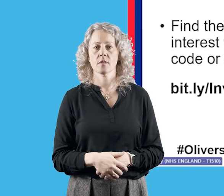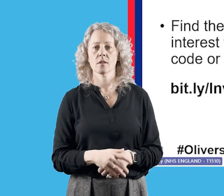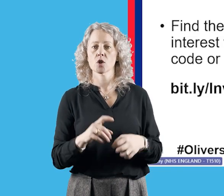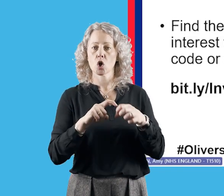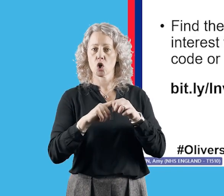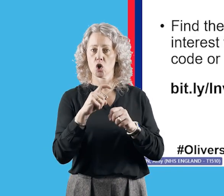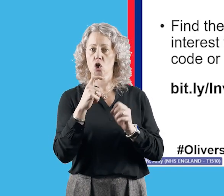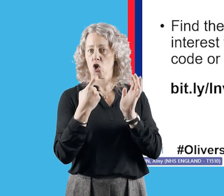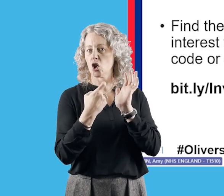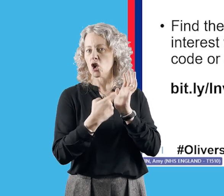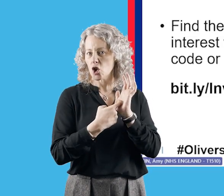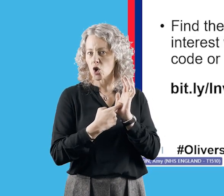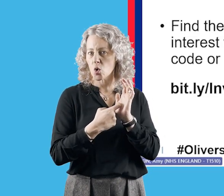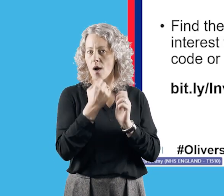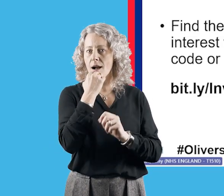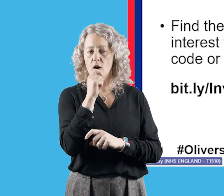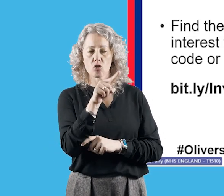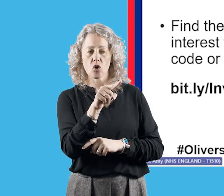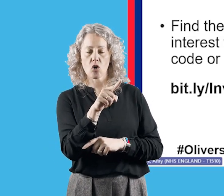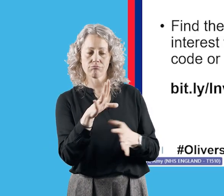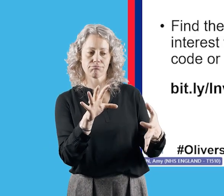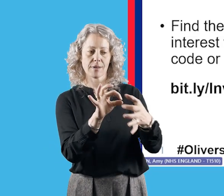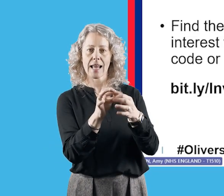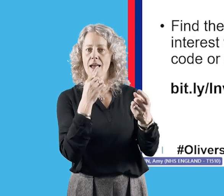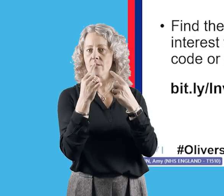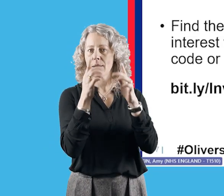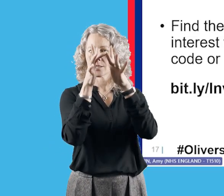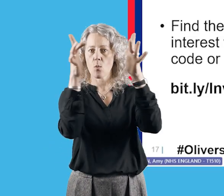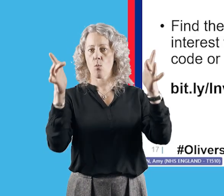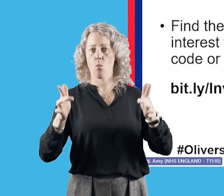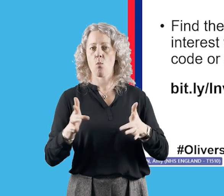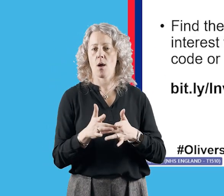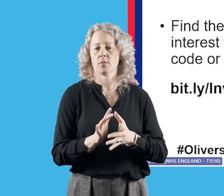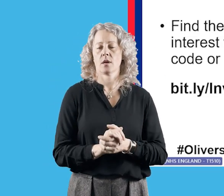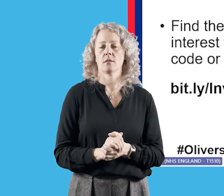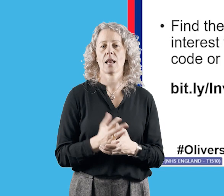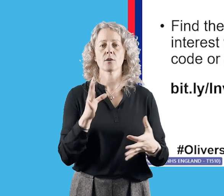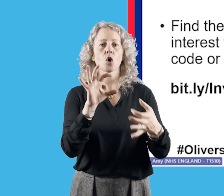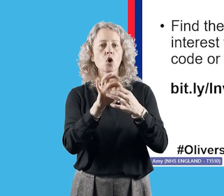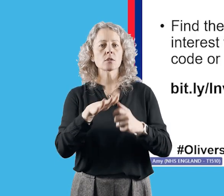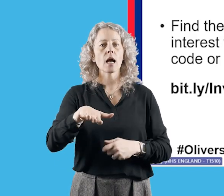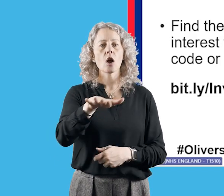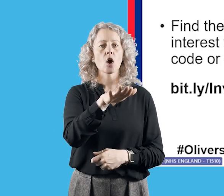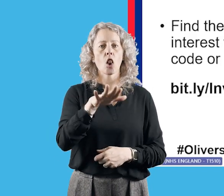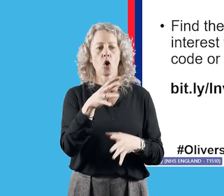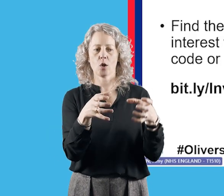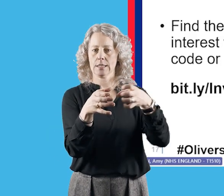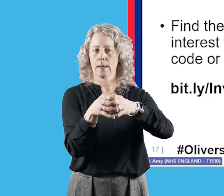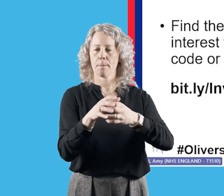QR code there and I think there's information on the website. Contact your local team. As I said,